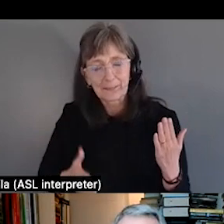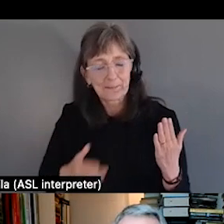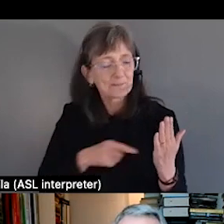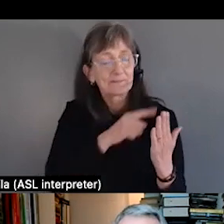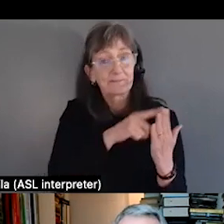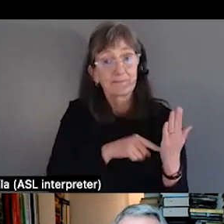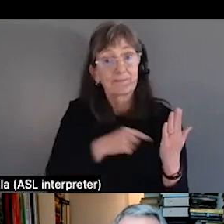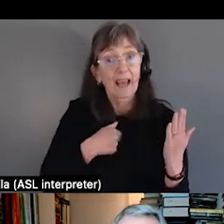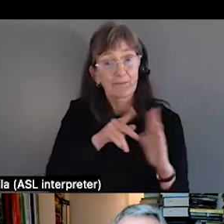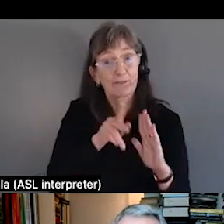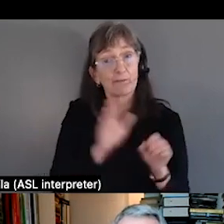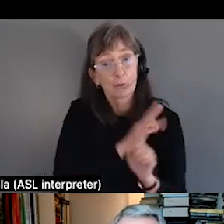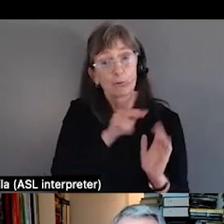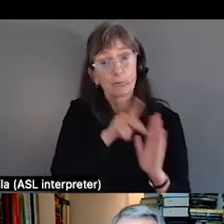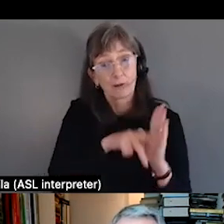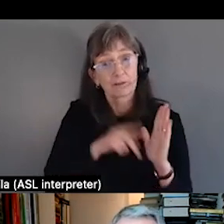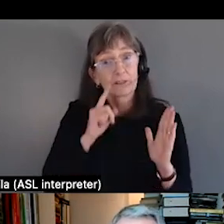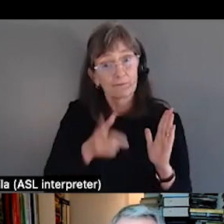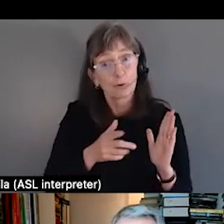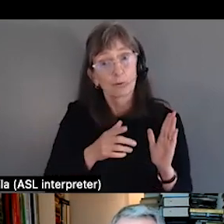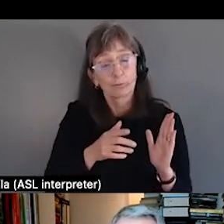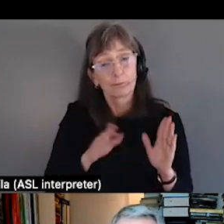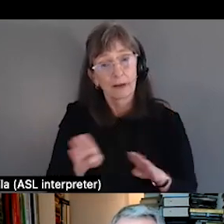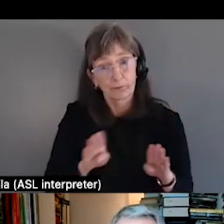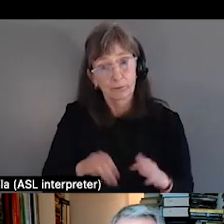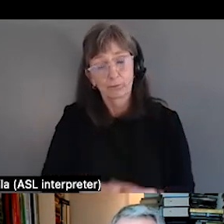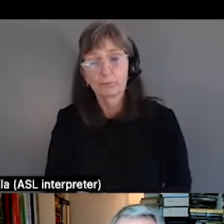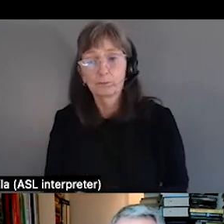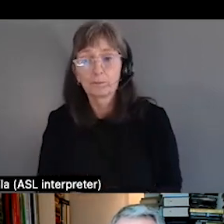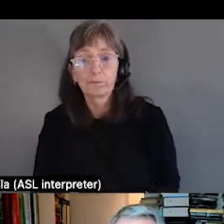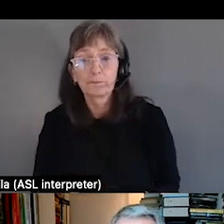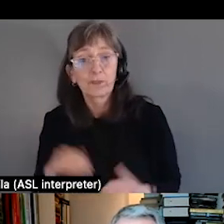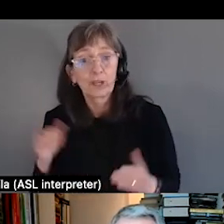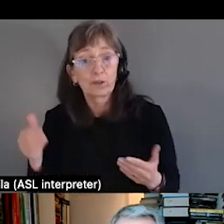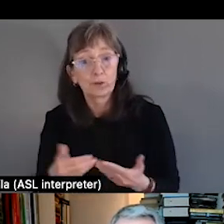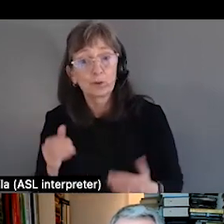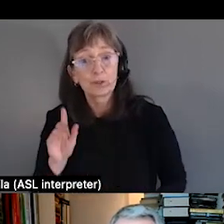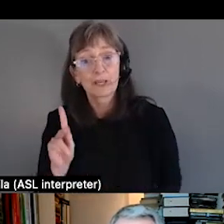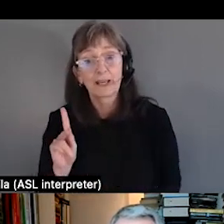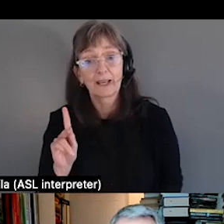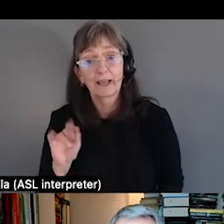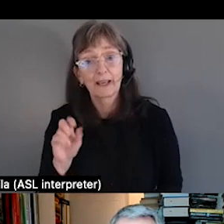Now, let me introduce our speaker, Kieron Smith. We're all very excited to have Kieron